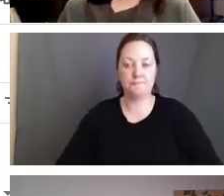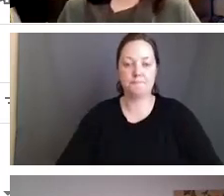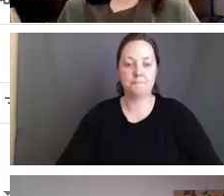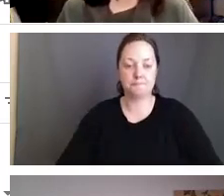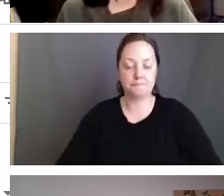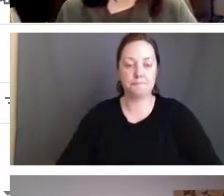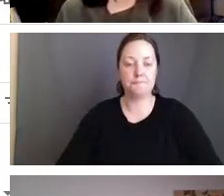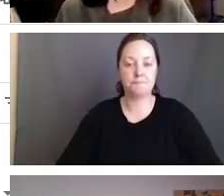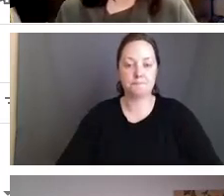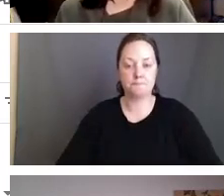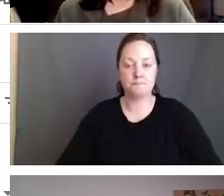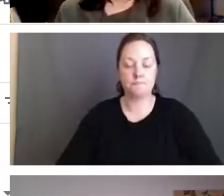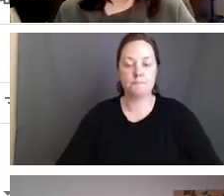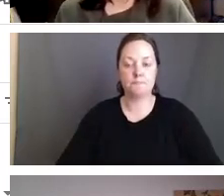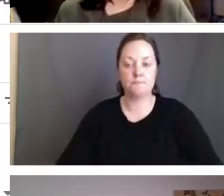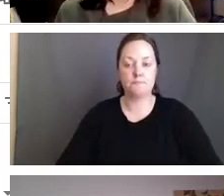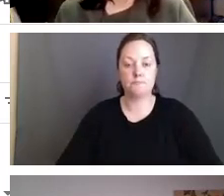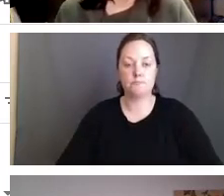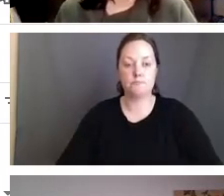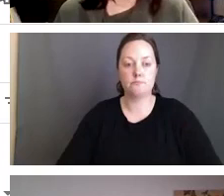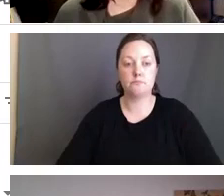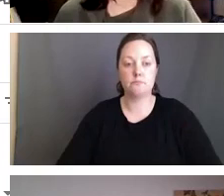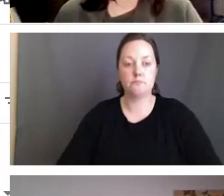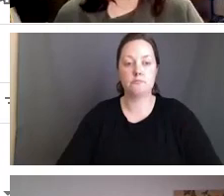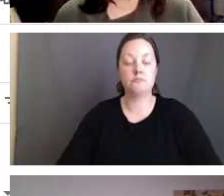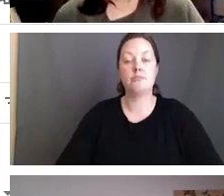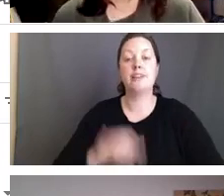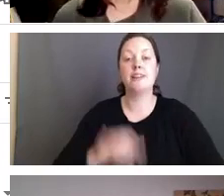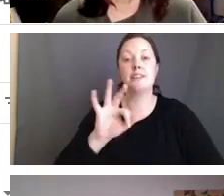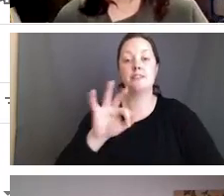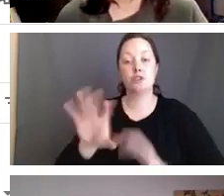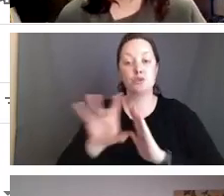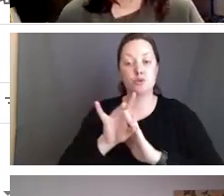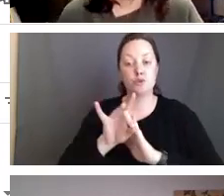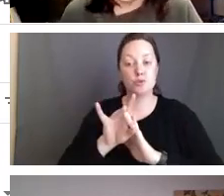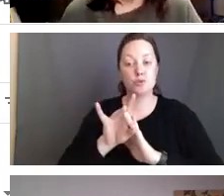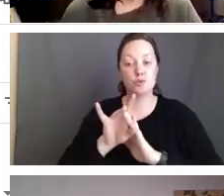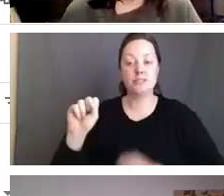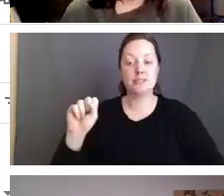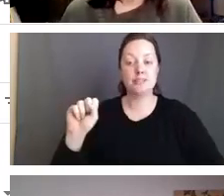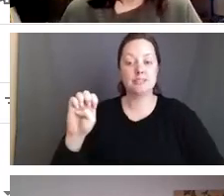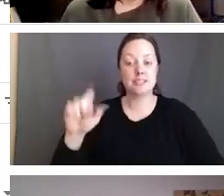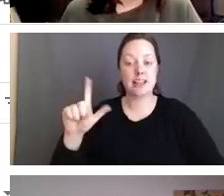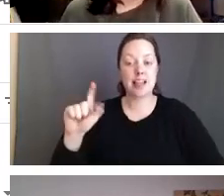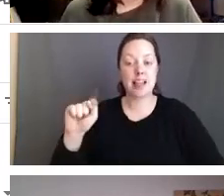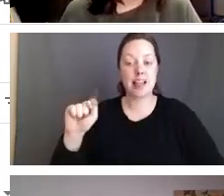It just allows you, helps you have visual division of content into groups on